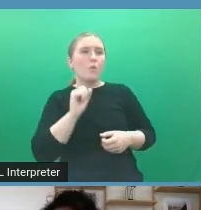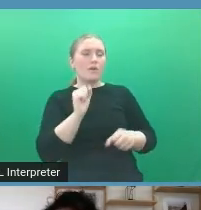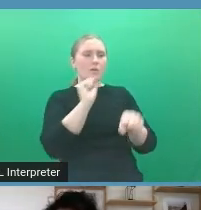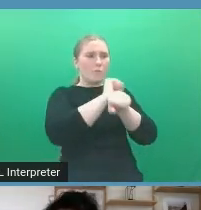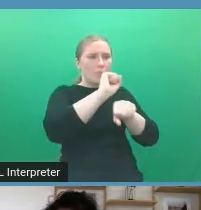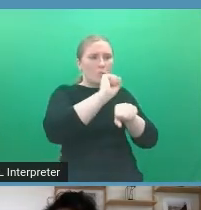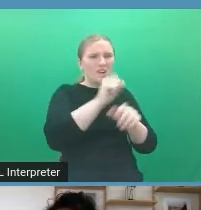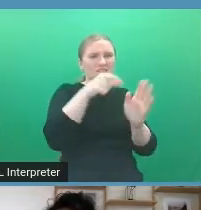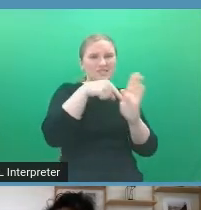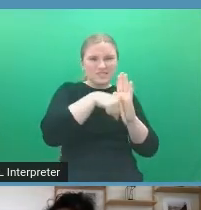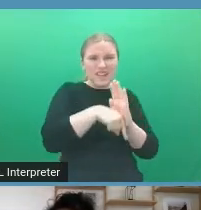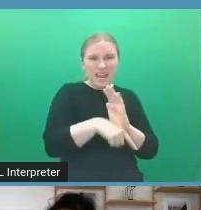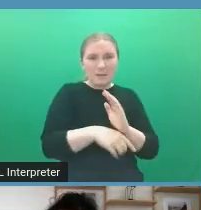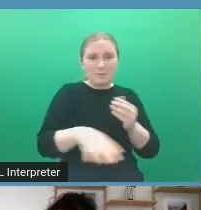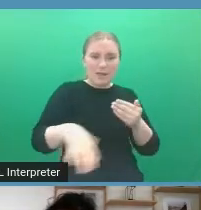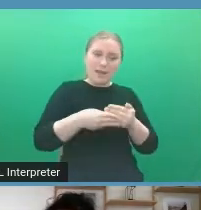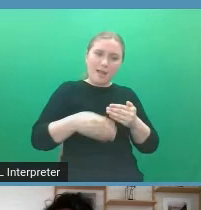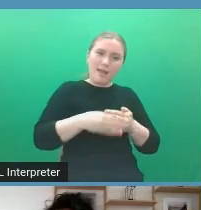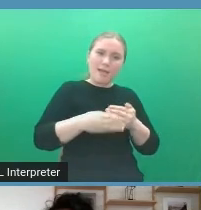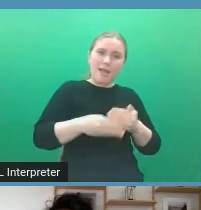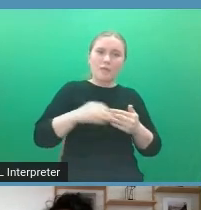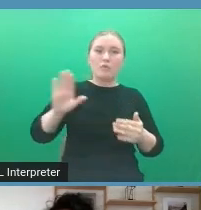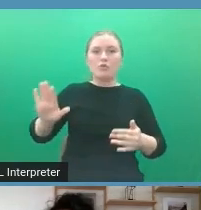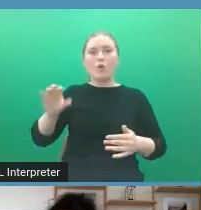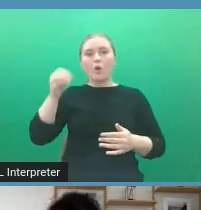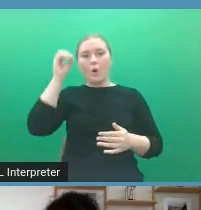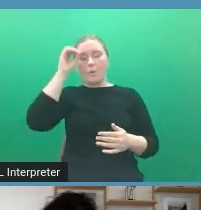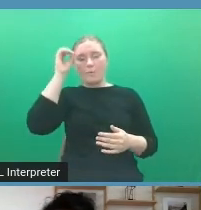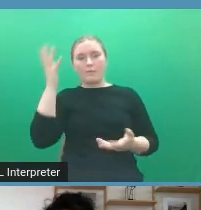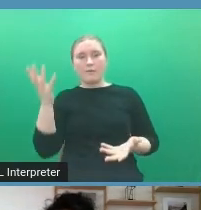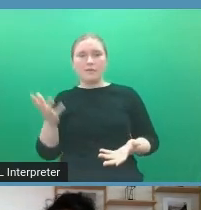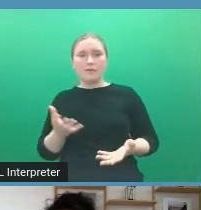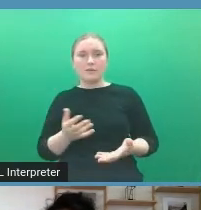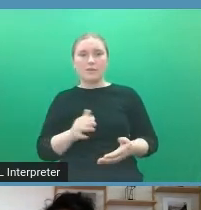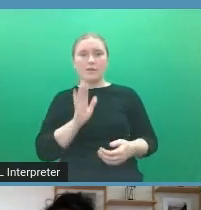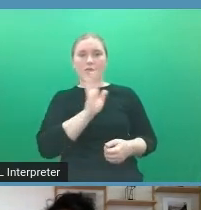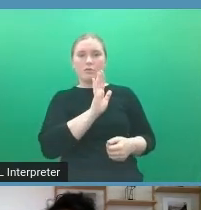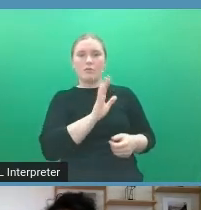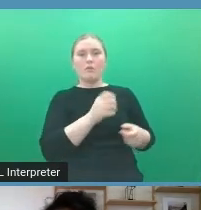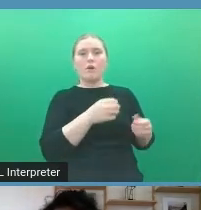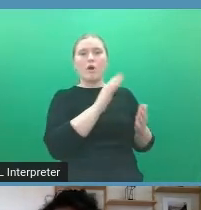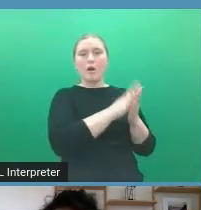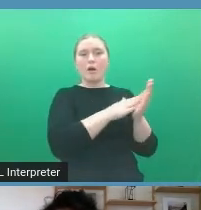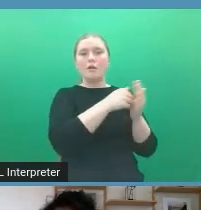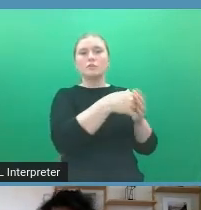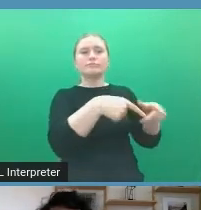just to note that that's one of the critical points within this concept now that's a great